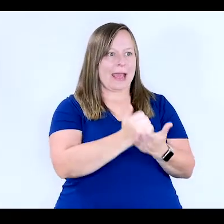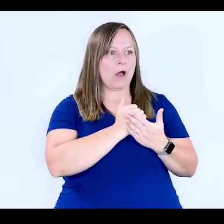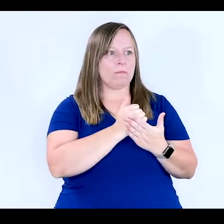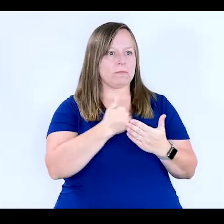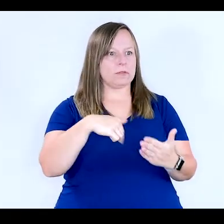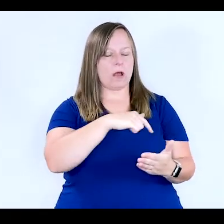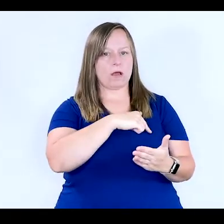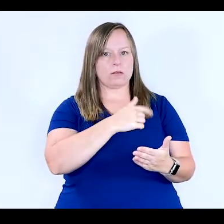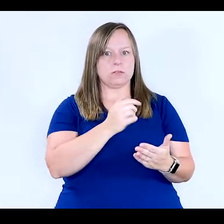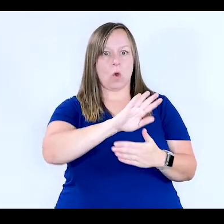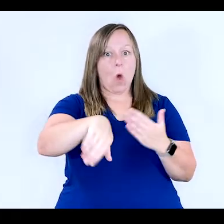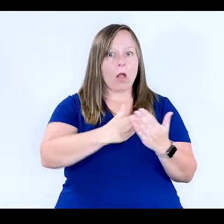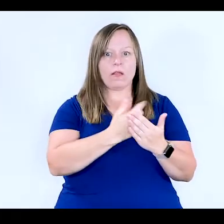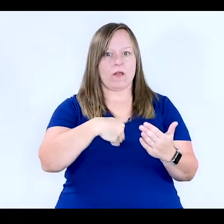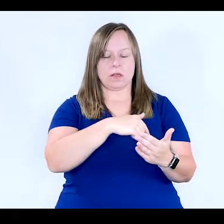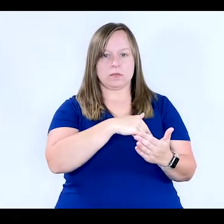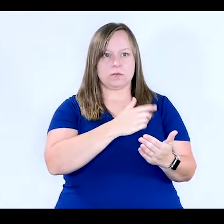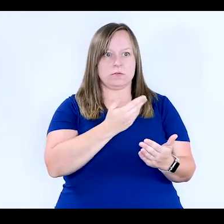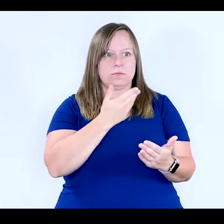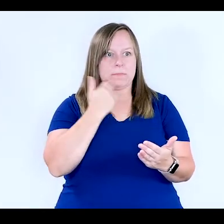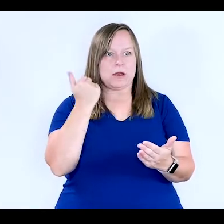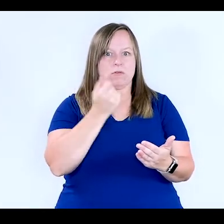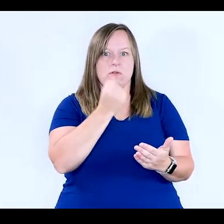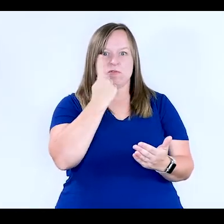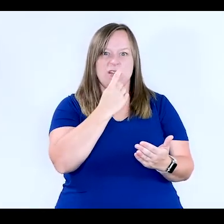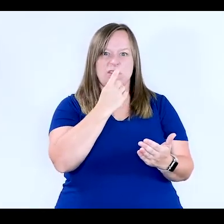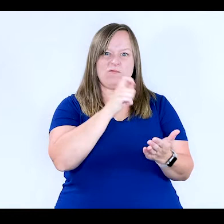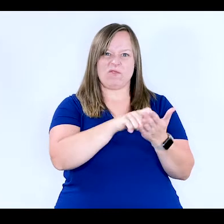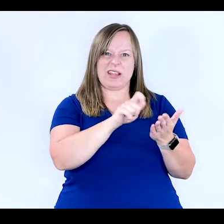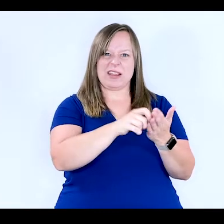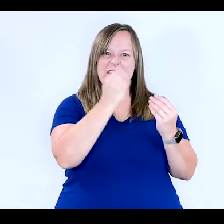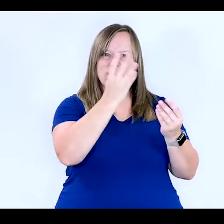us to better-- all of us to better understand written information.